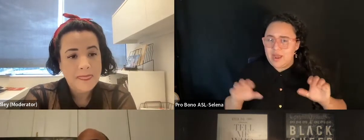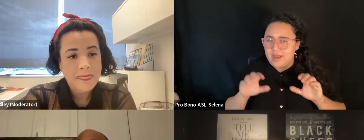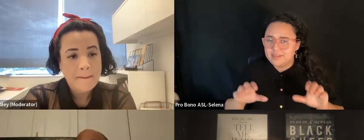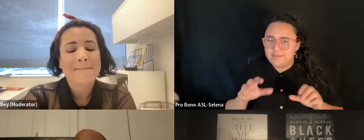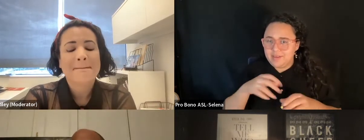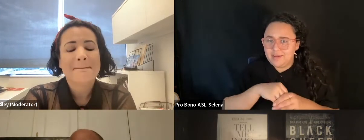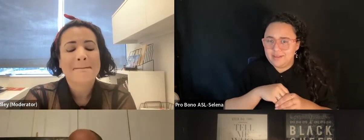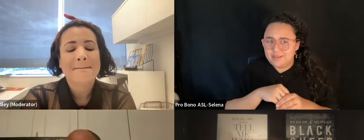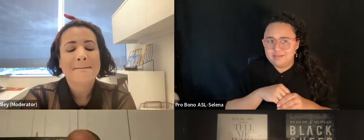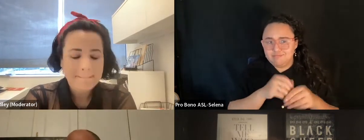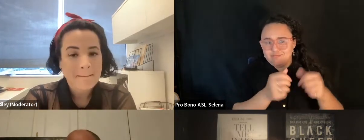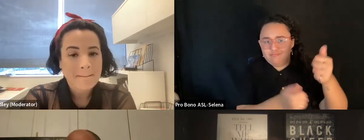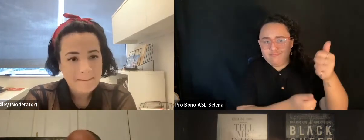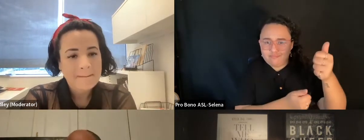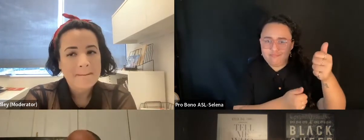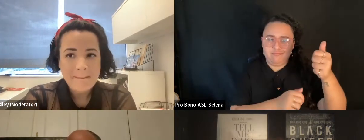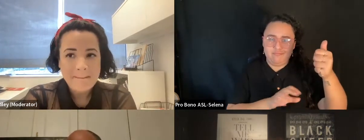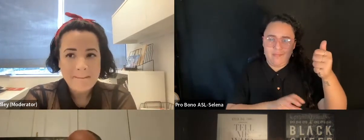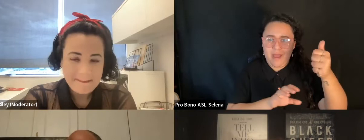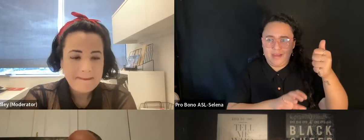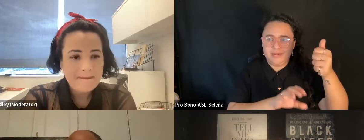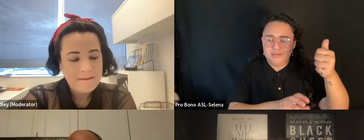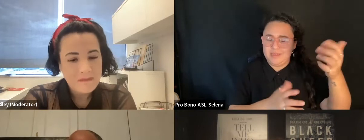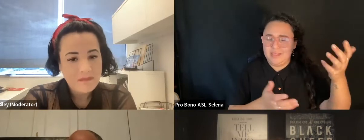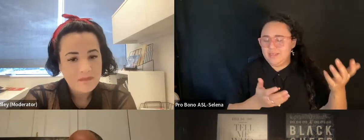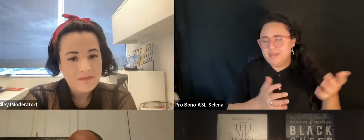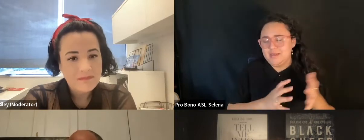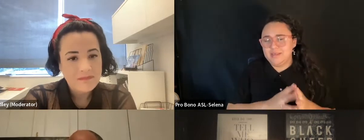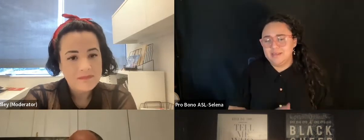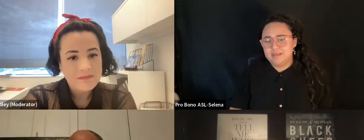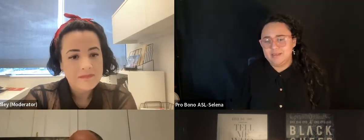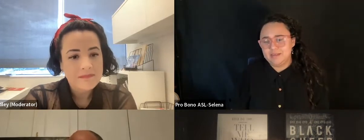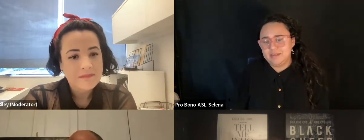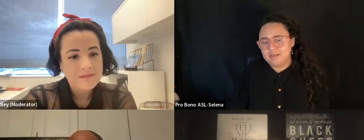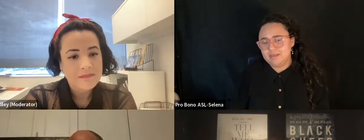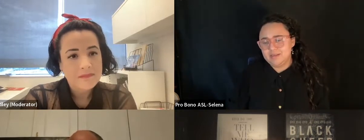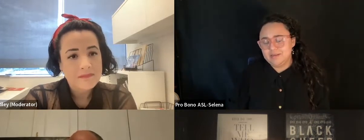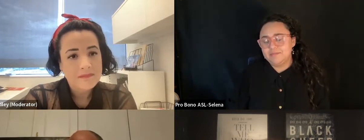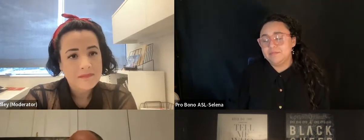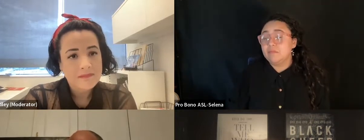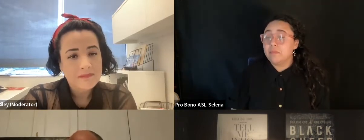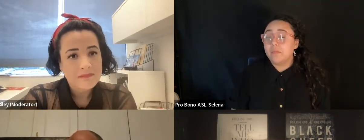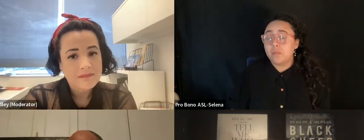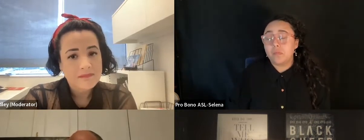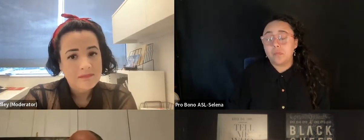II was trying to make a film that explored our complicity.